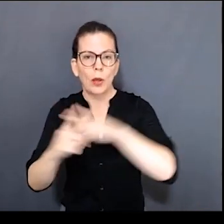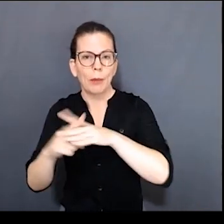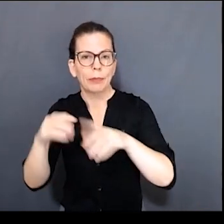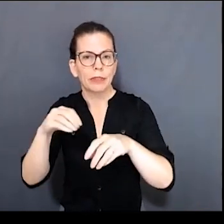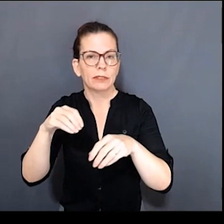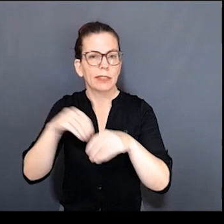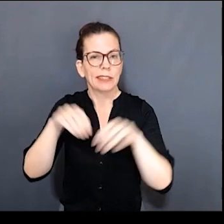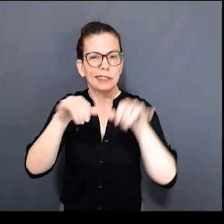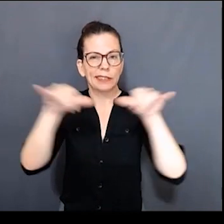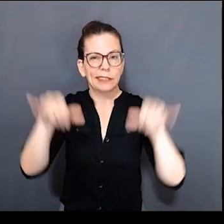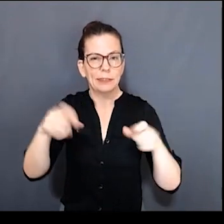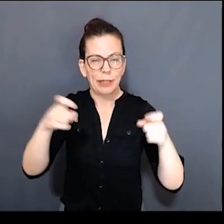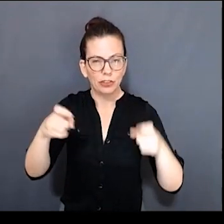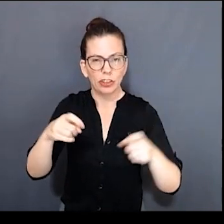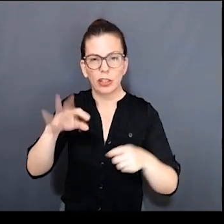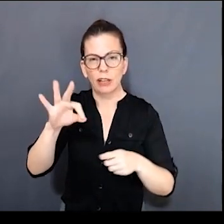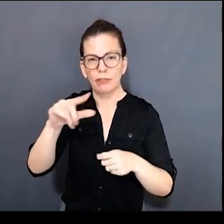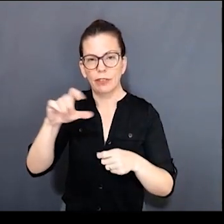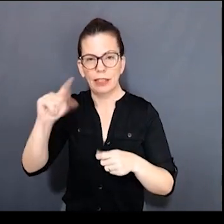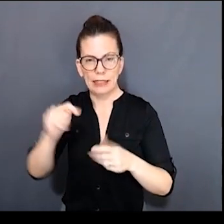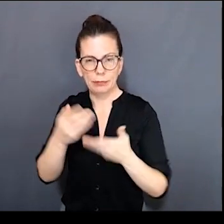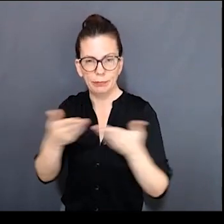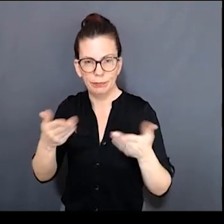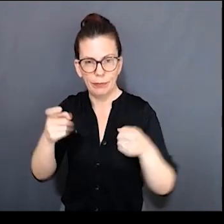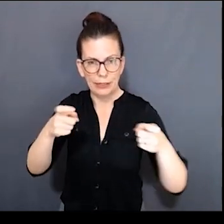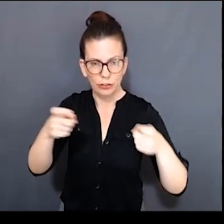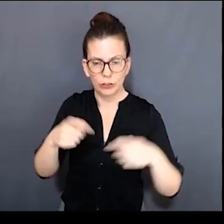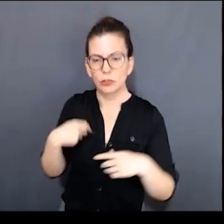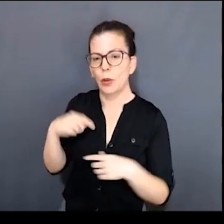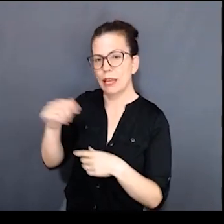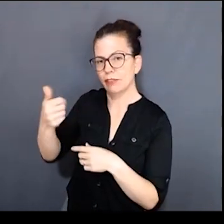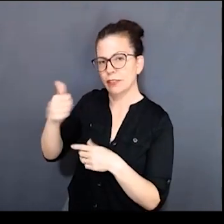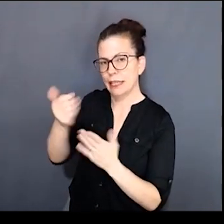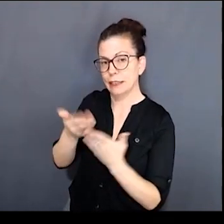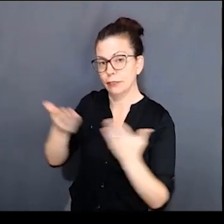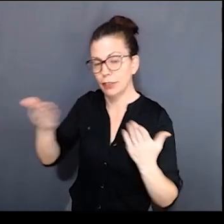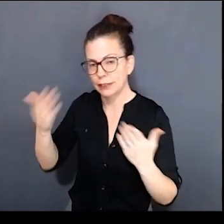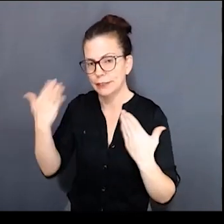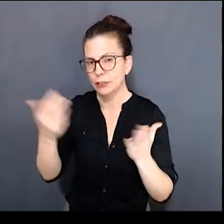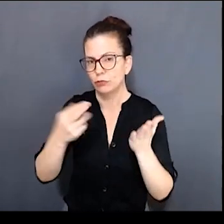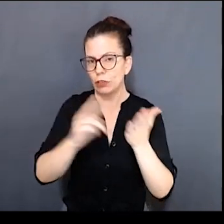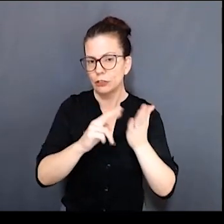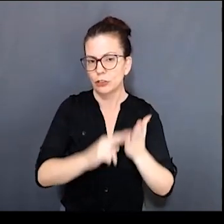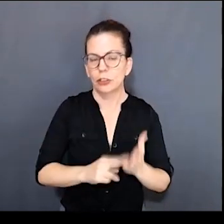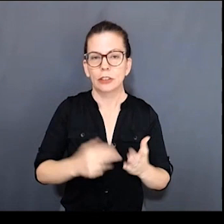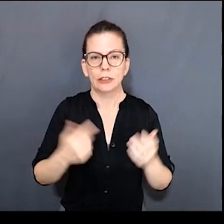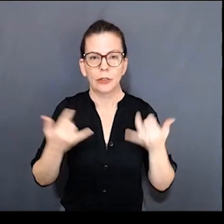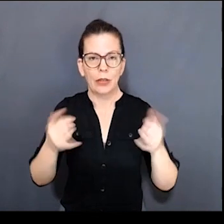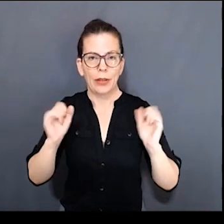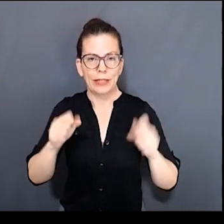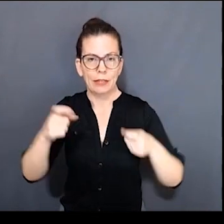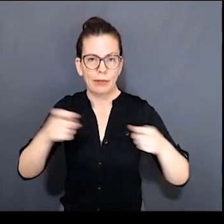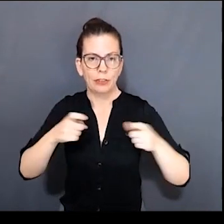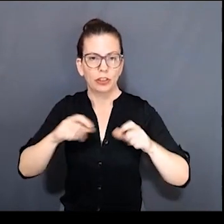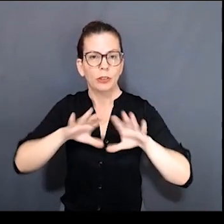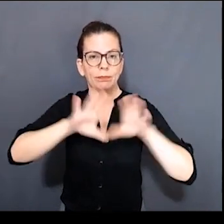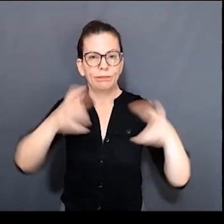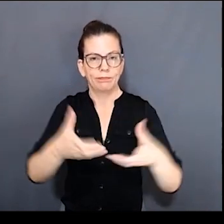in Systems Manager Fleet Manager. So I have around 10 devices, which are now registered here, and now I can manage them as a set of devices.